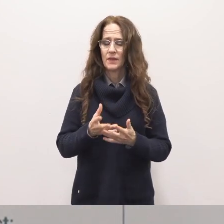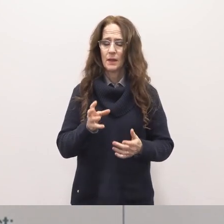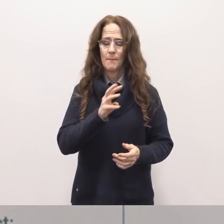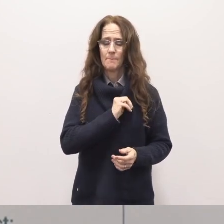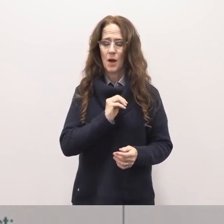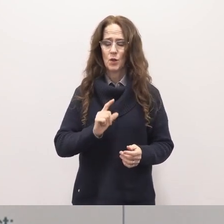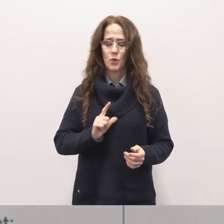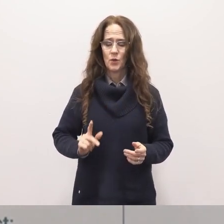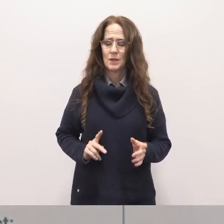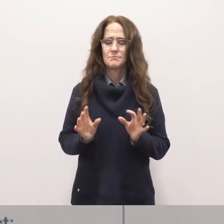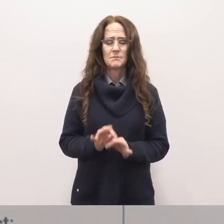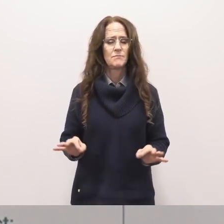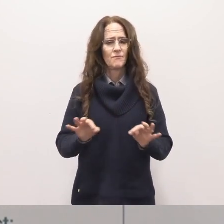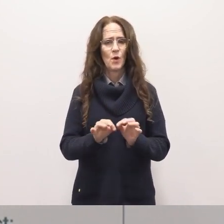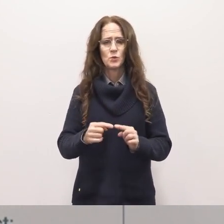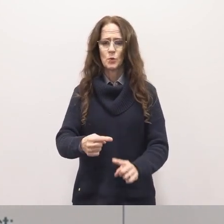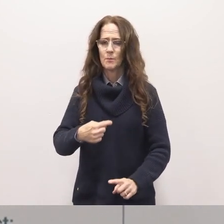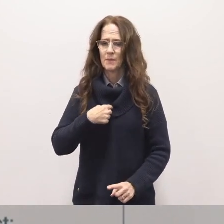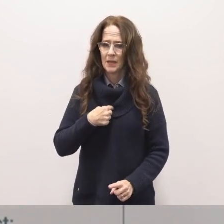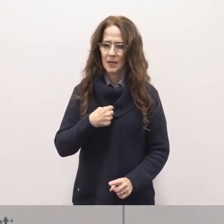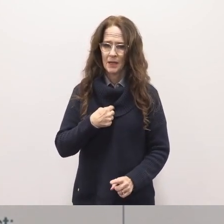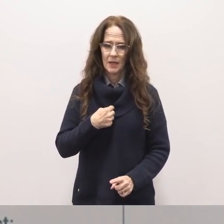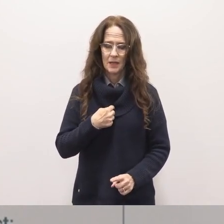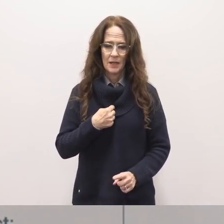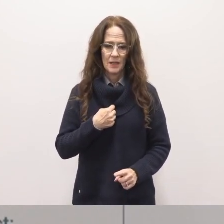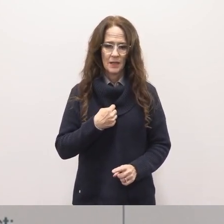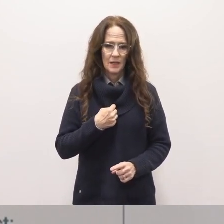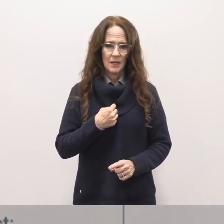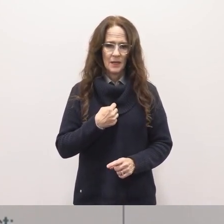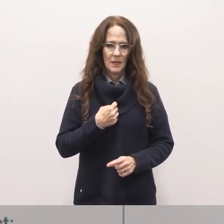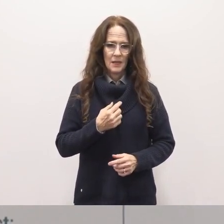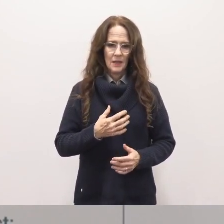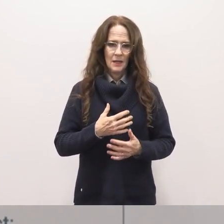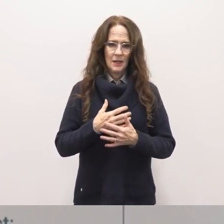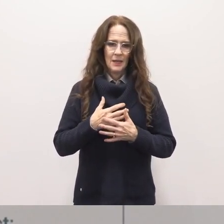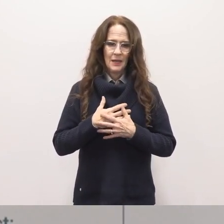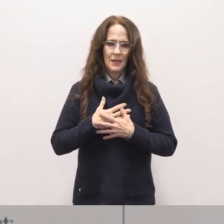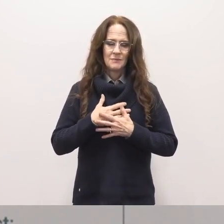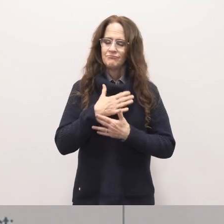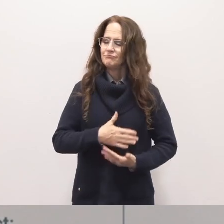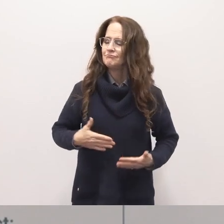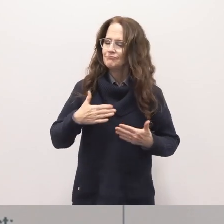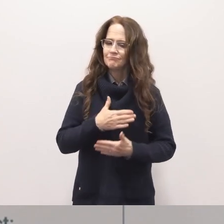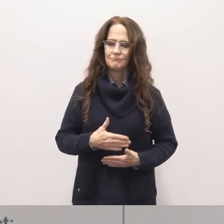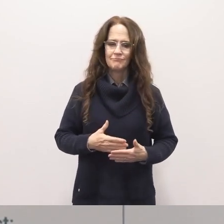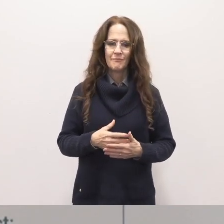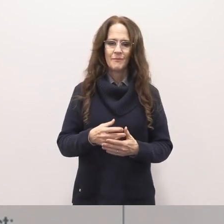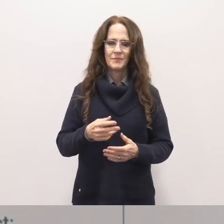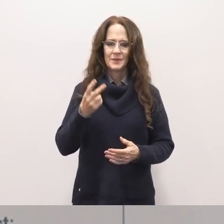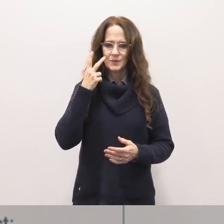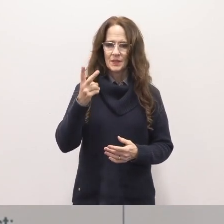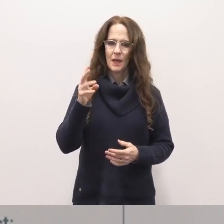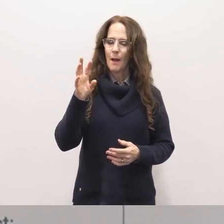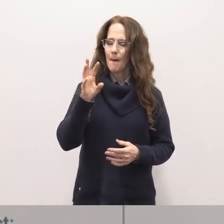And it's so refreshing to see the city on Martin Luther King Day and to see